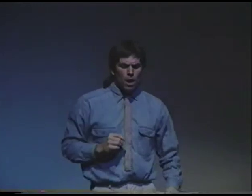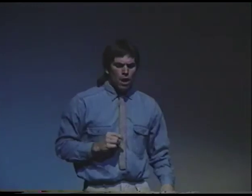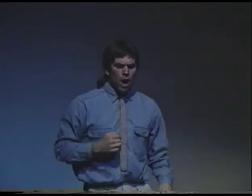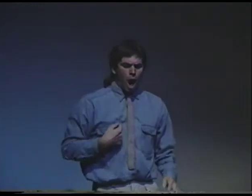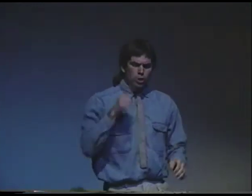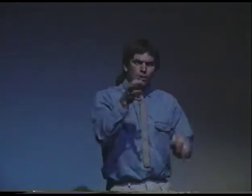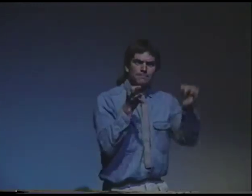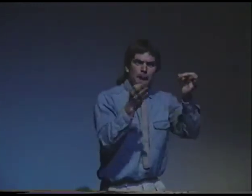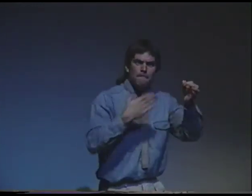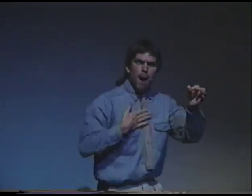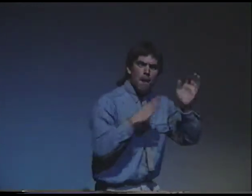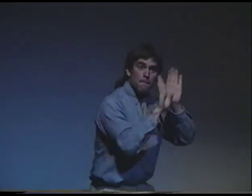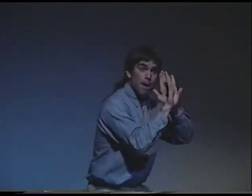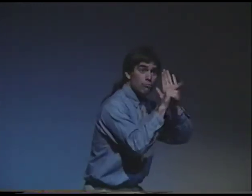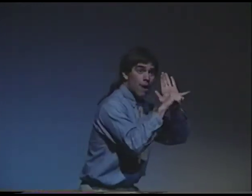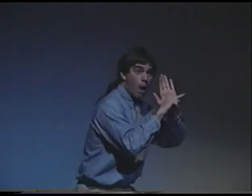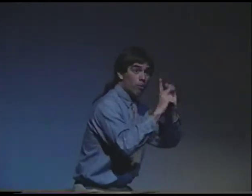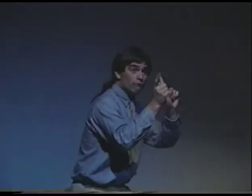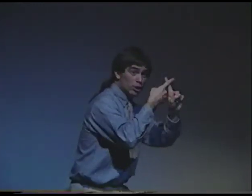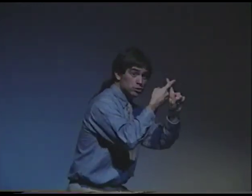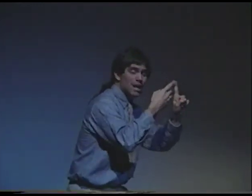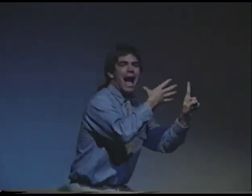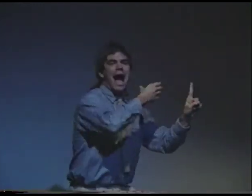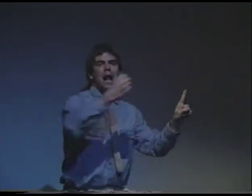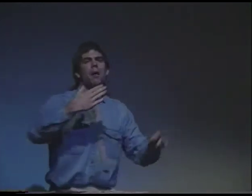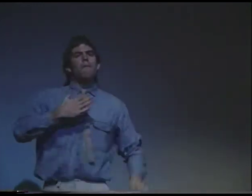Before I start the lecture, I'd like to tell you a little bit